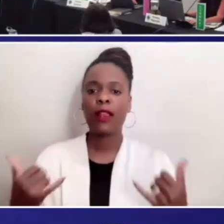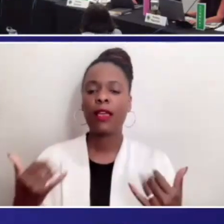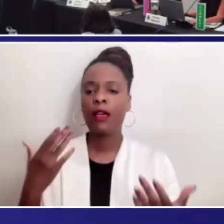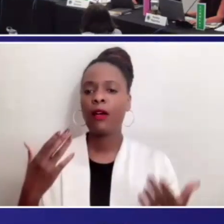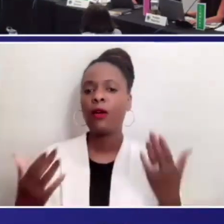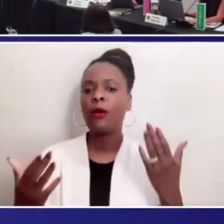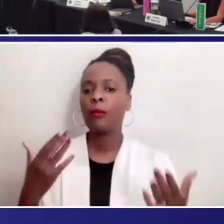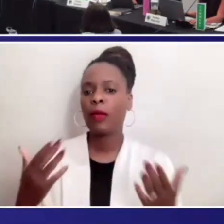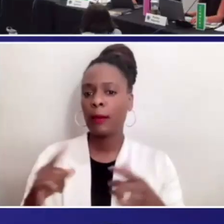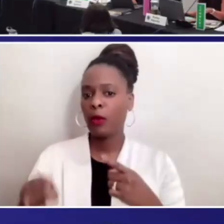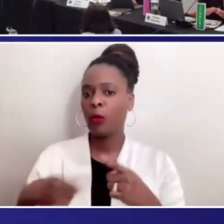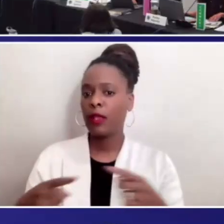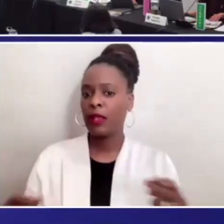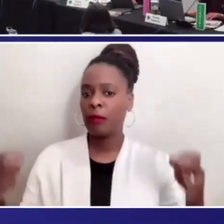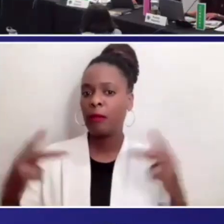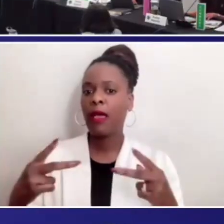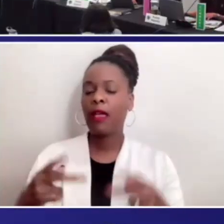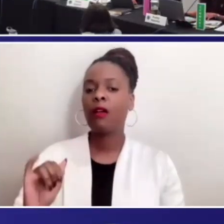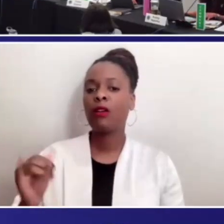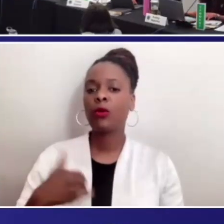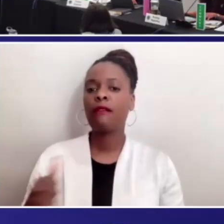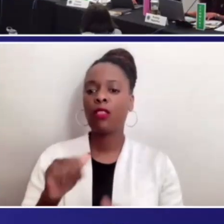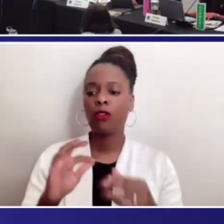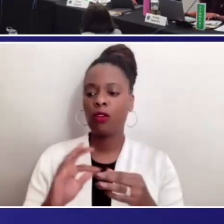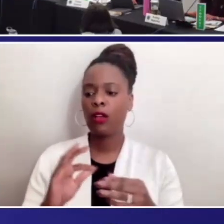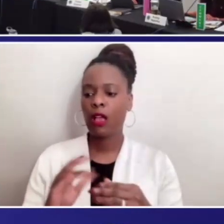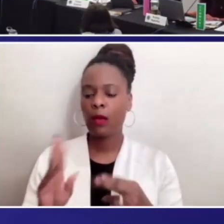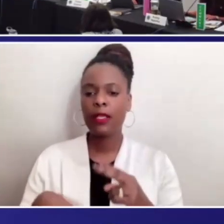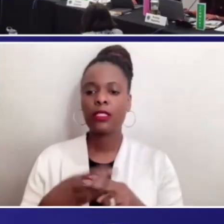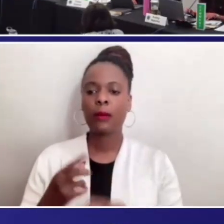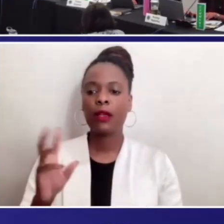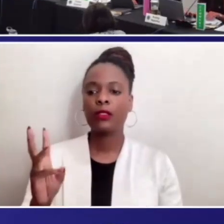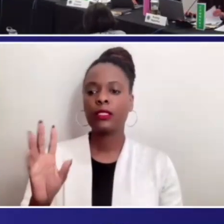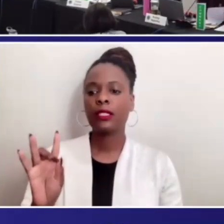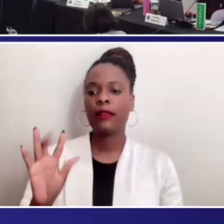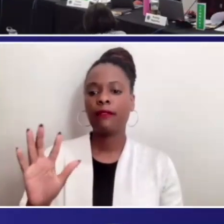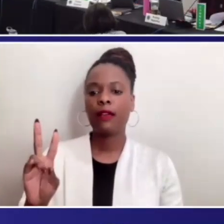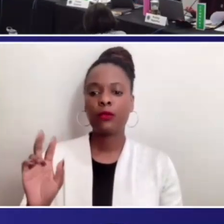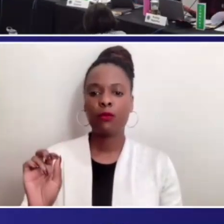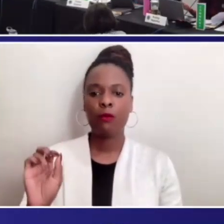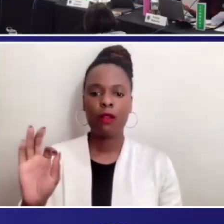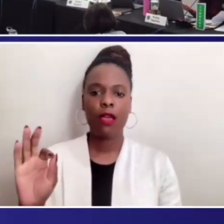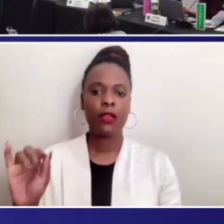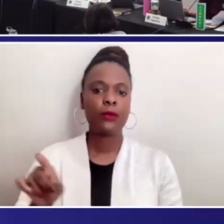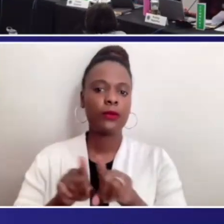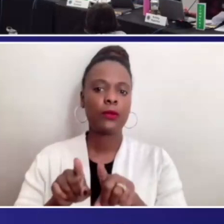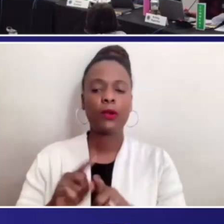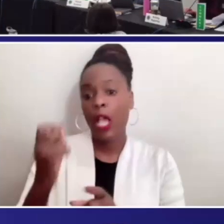reconvene. I also have other comments about the other 685.209 as well. I'm, I'm cognizant of the time, so I just wanted to --